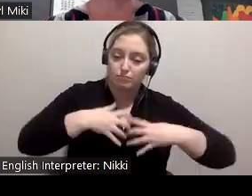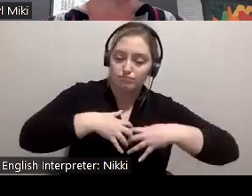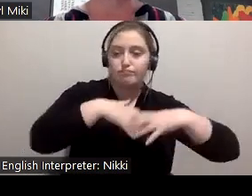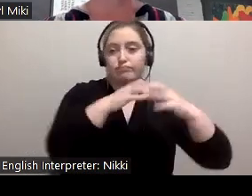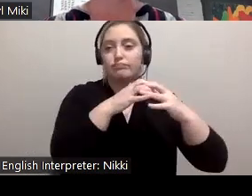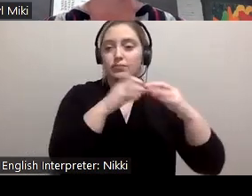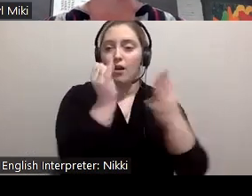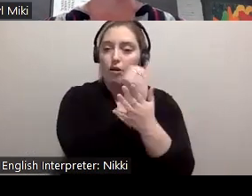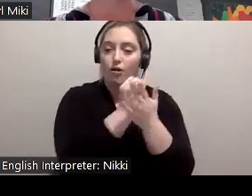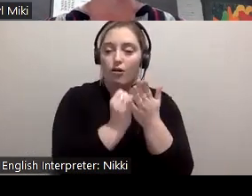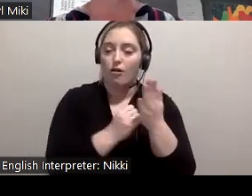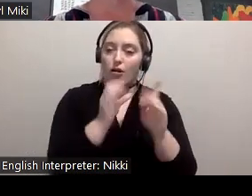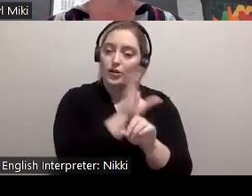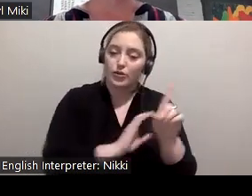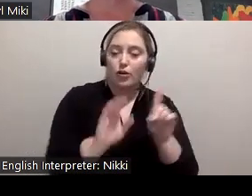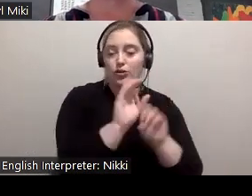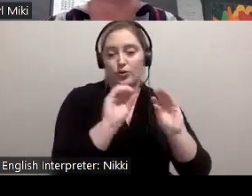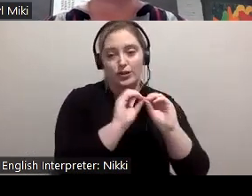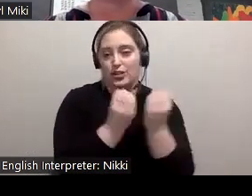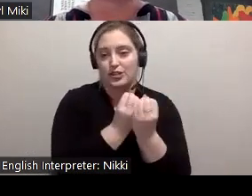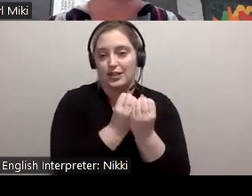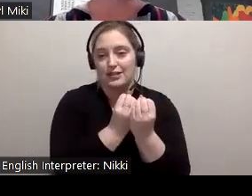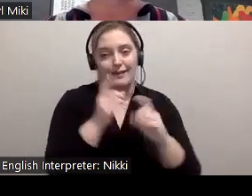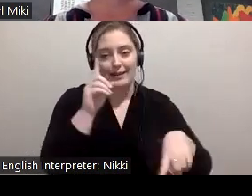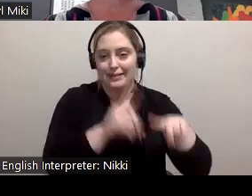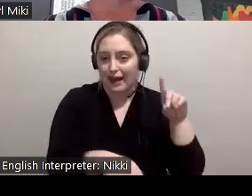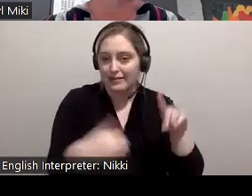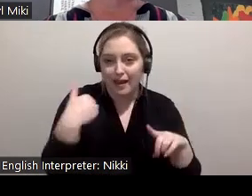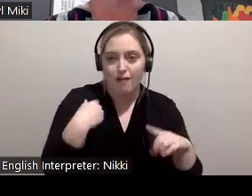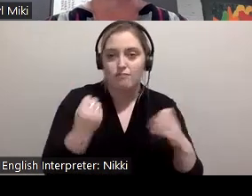organizations that have you know significant staff in place